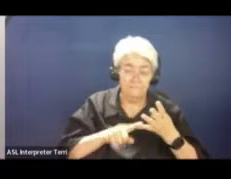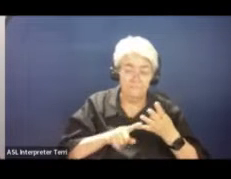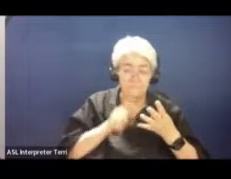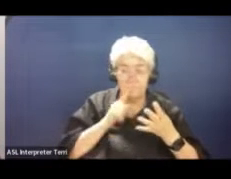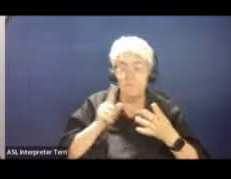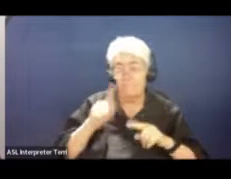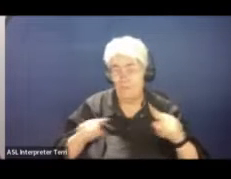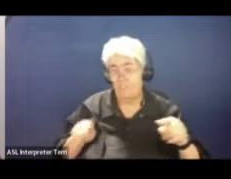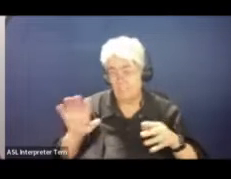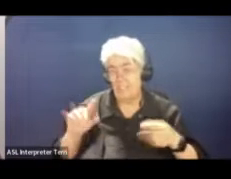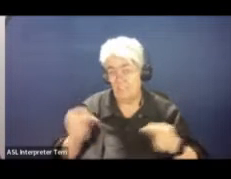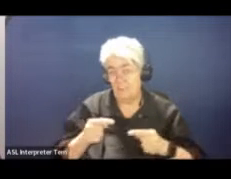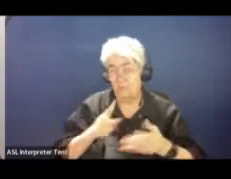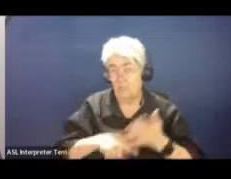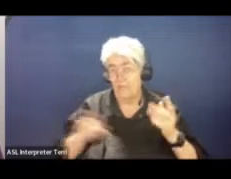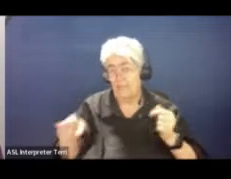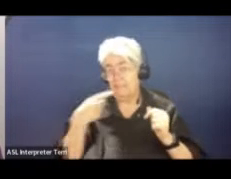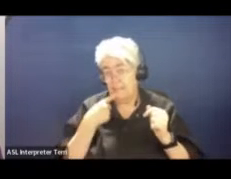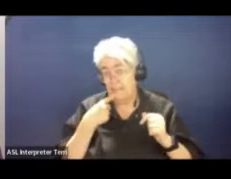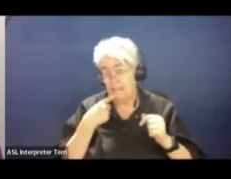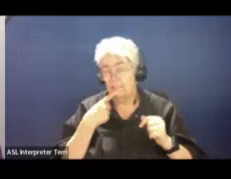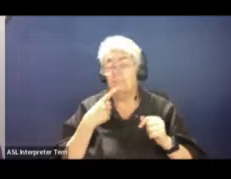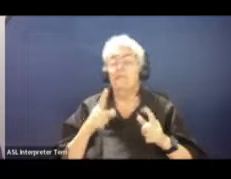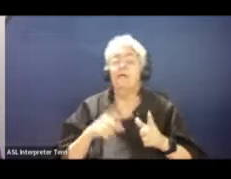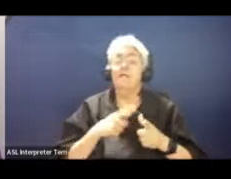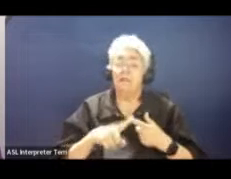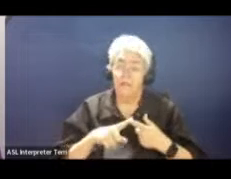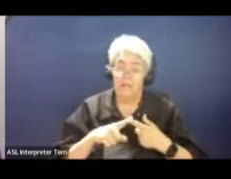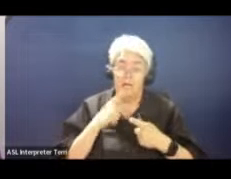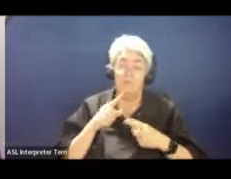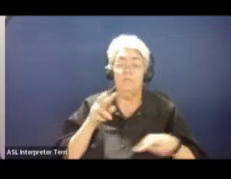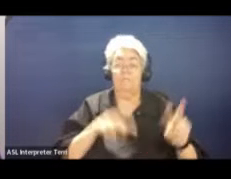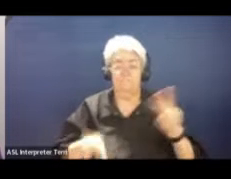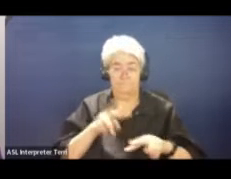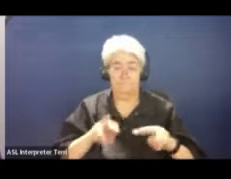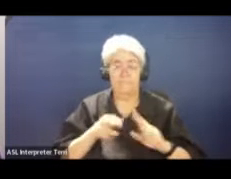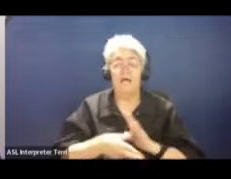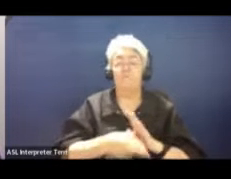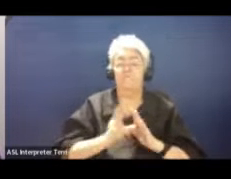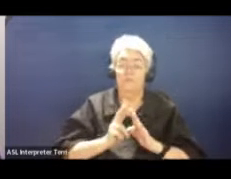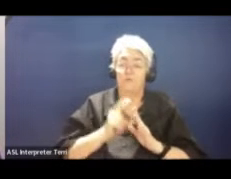that the survivor shares, then we take a moment to review and put together the timeline put